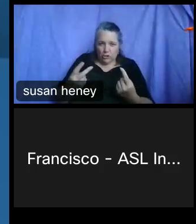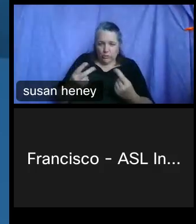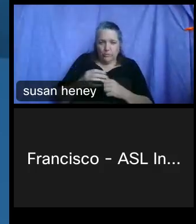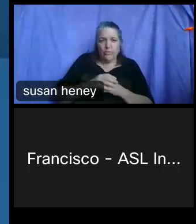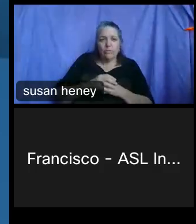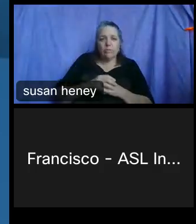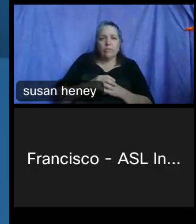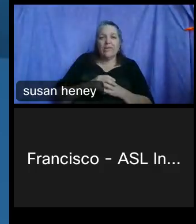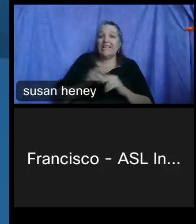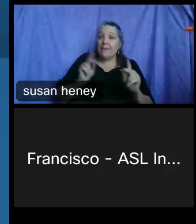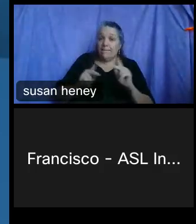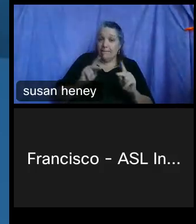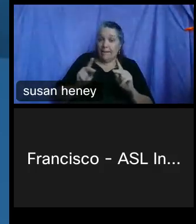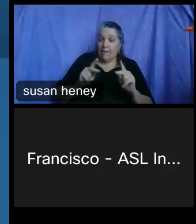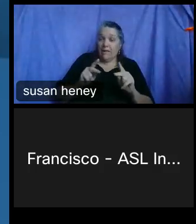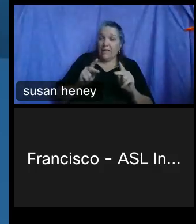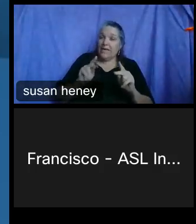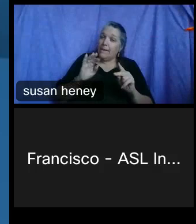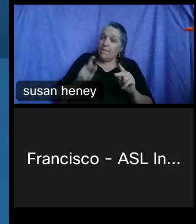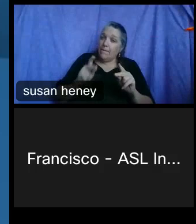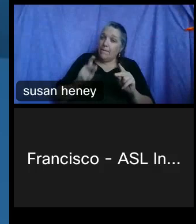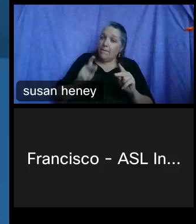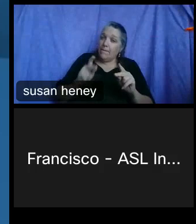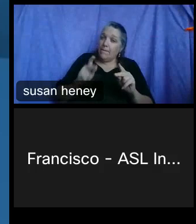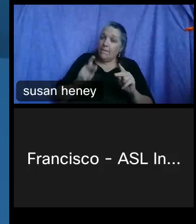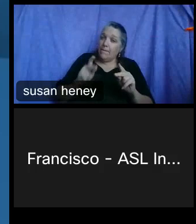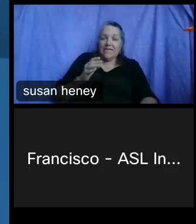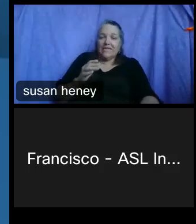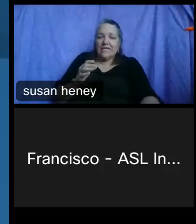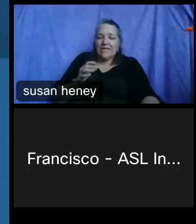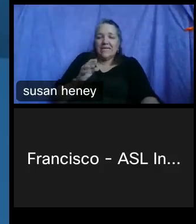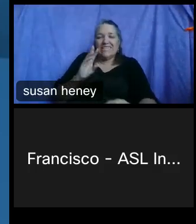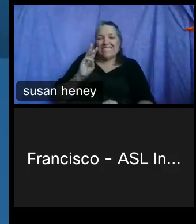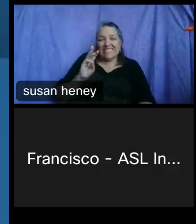a census block group is from 600 to 3,000, and up to 1,200 housing units.